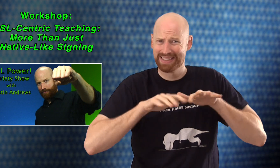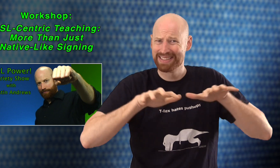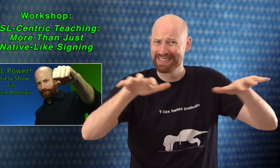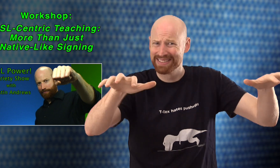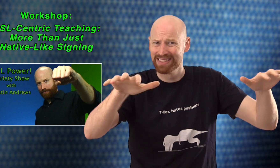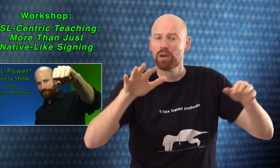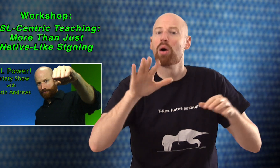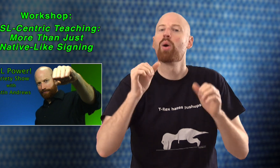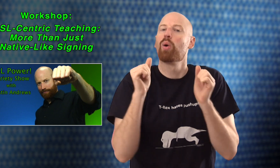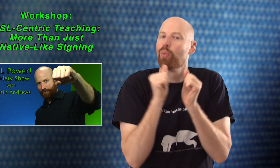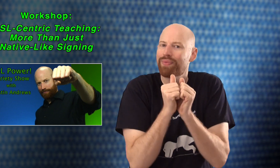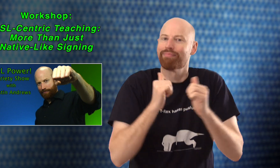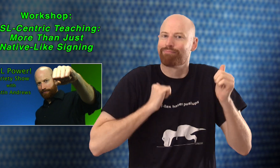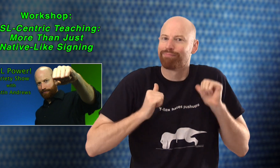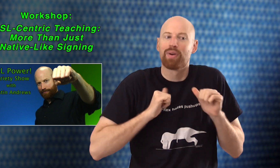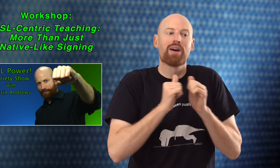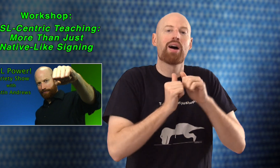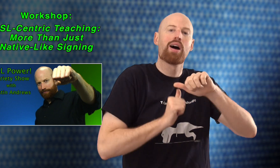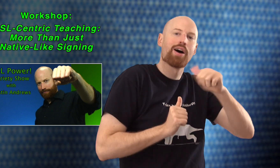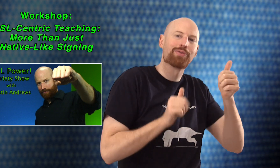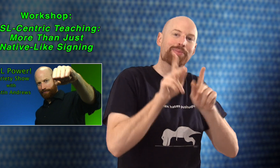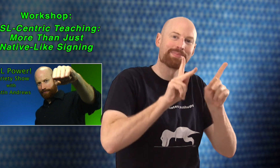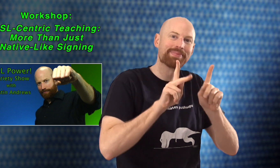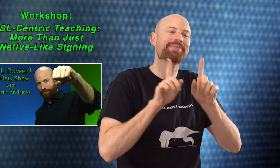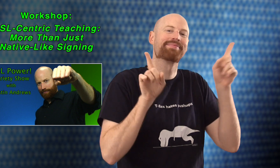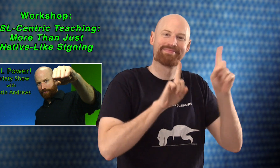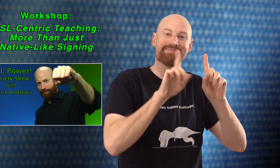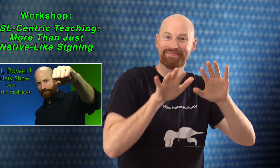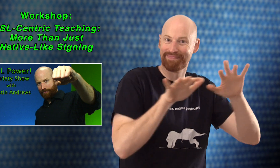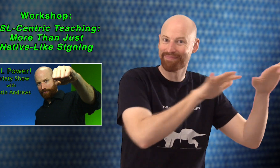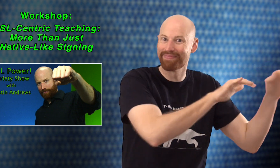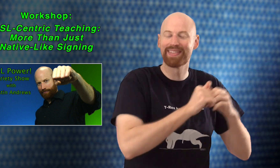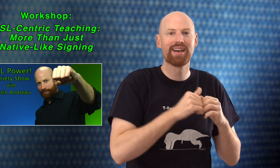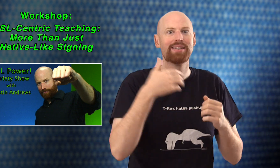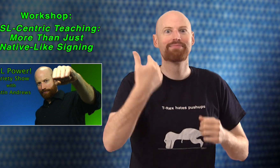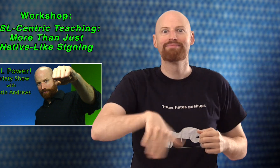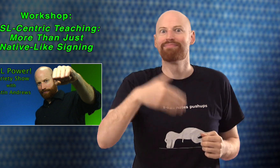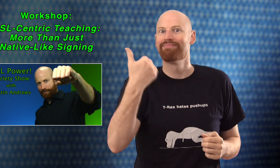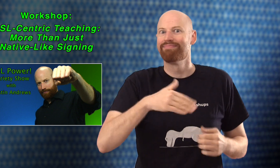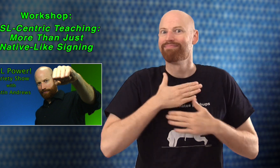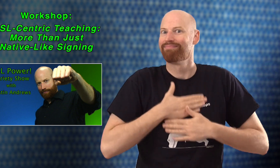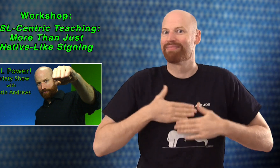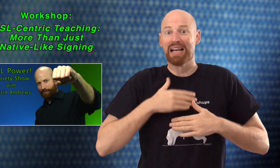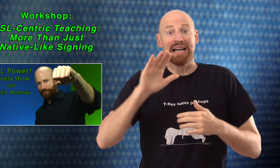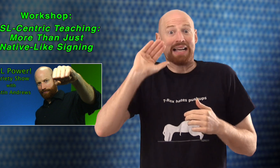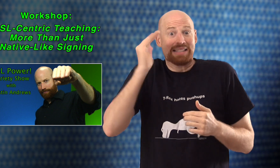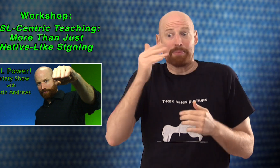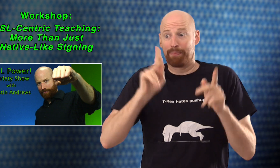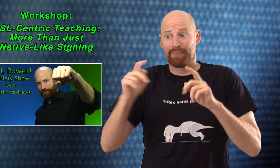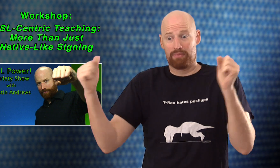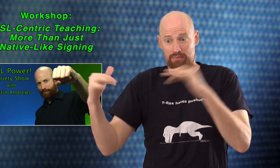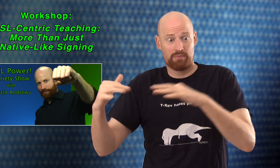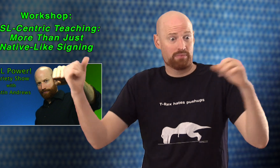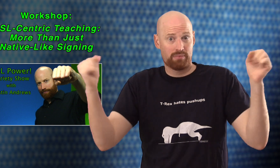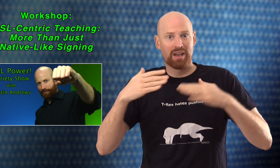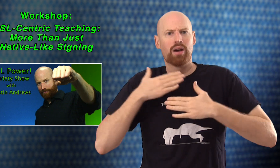a thousand people in the audience. It was a pleasure performing alongside other talented people. It seemed